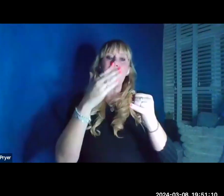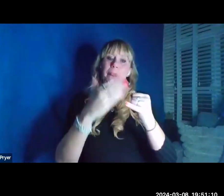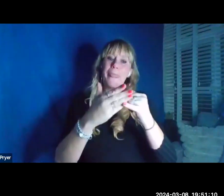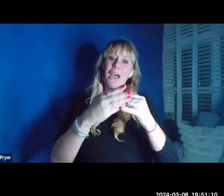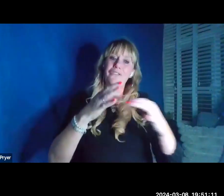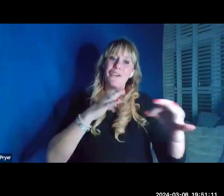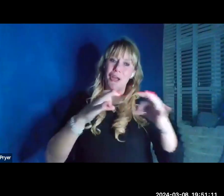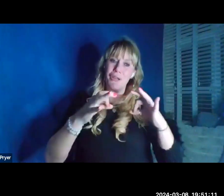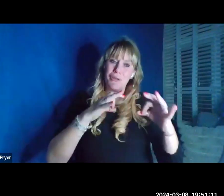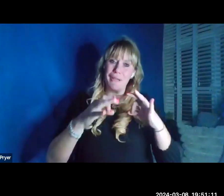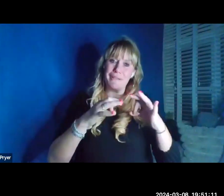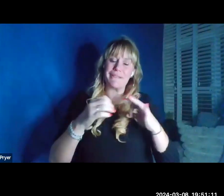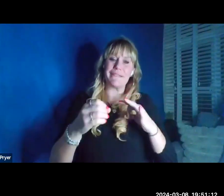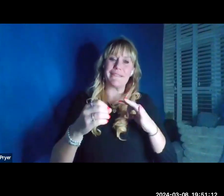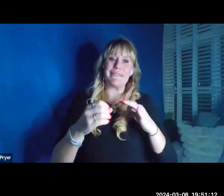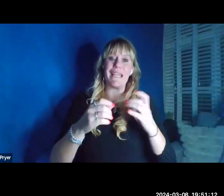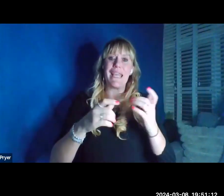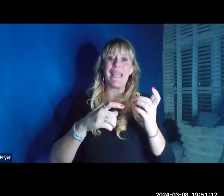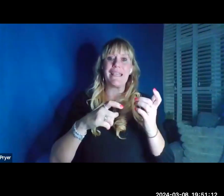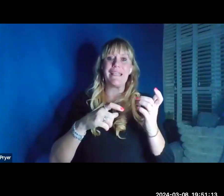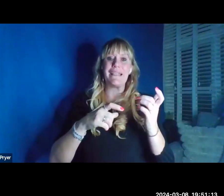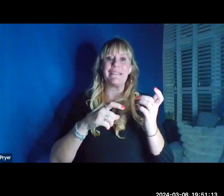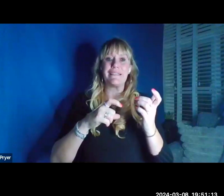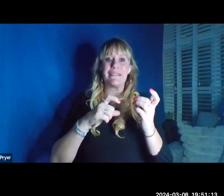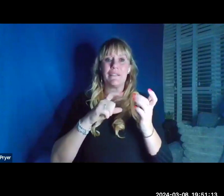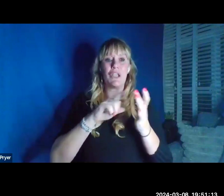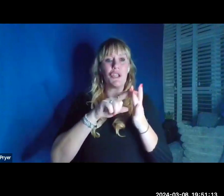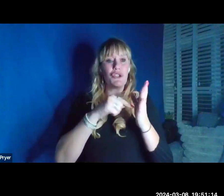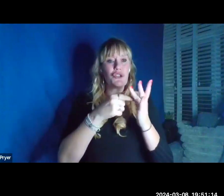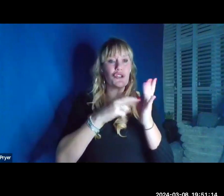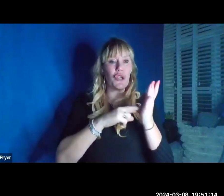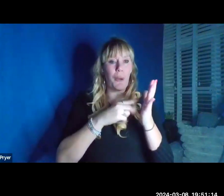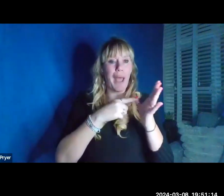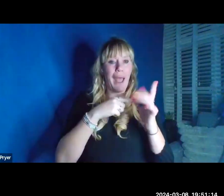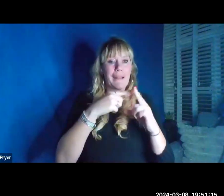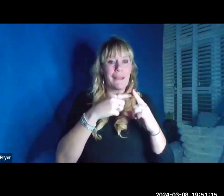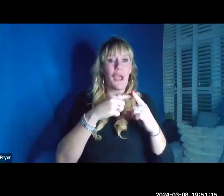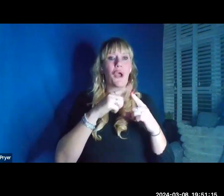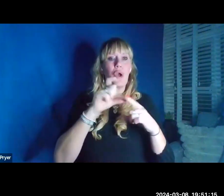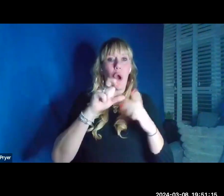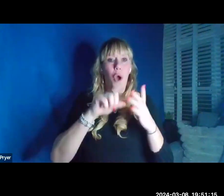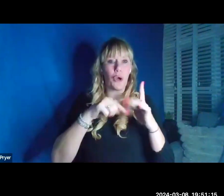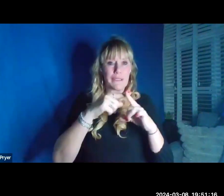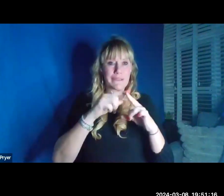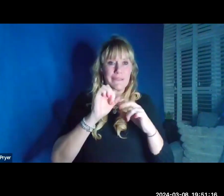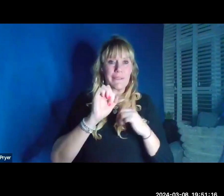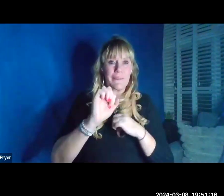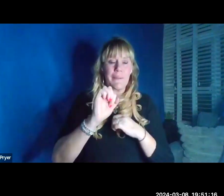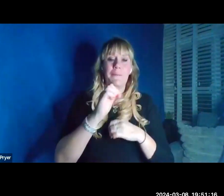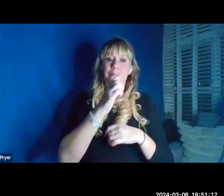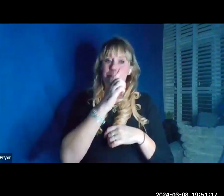who will perform her composition Space. I hope that this performance also provides you with